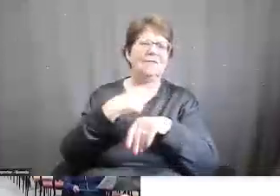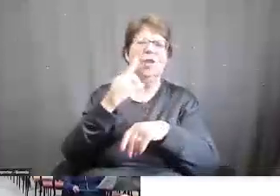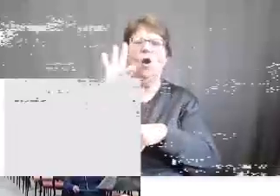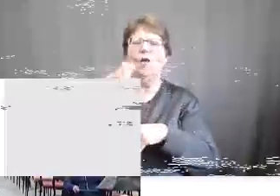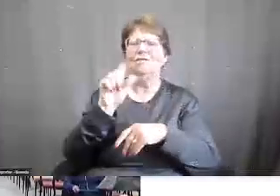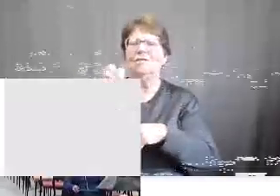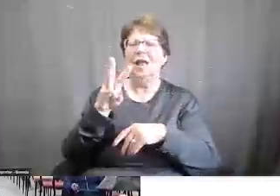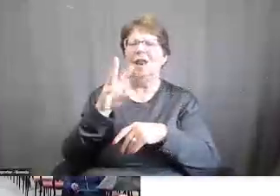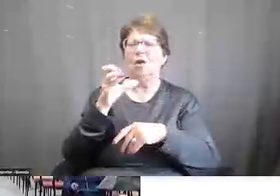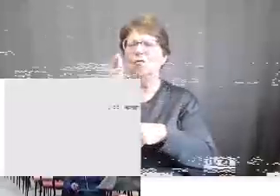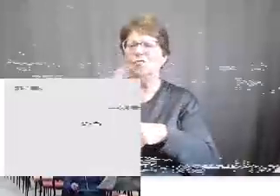Boardroom: Next slide, please.